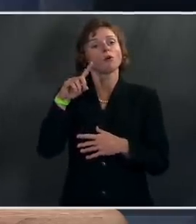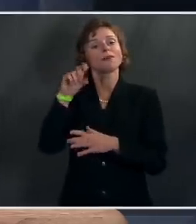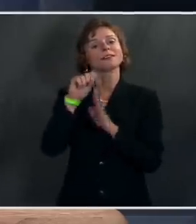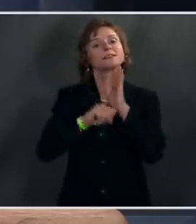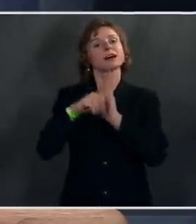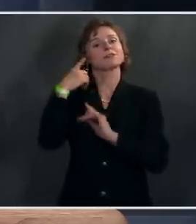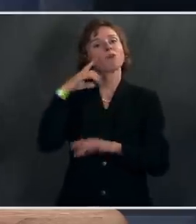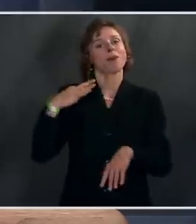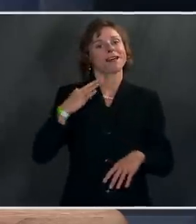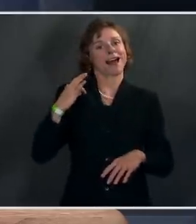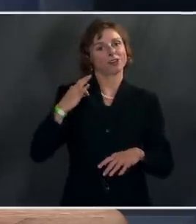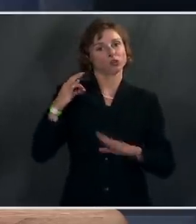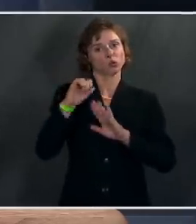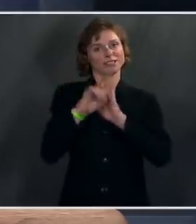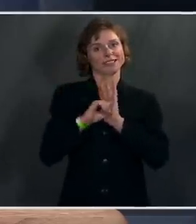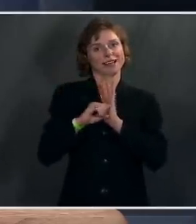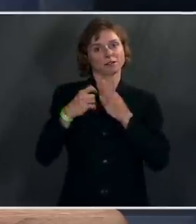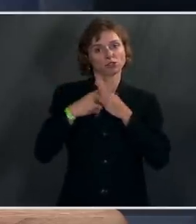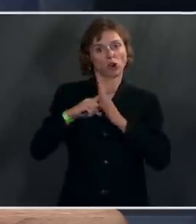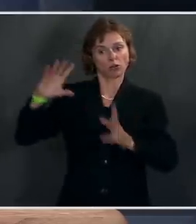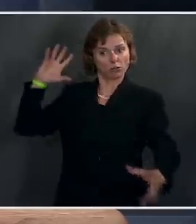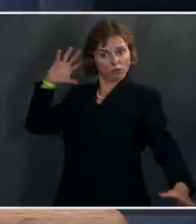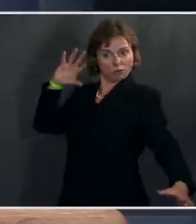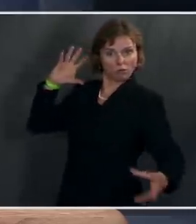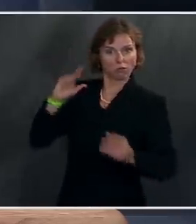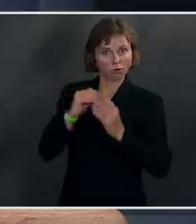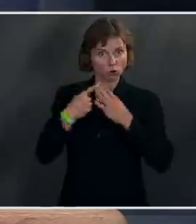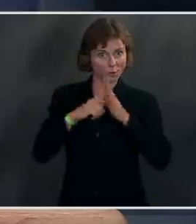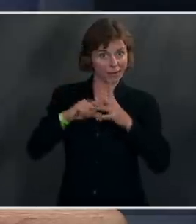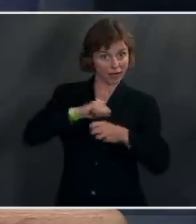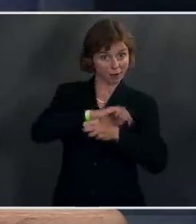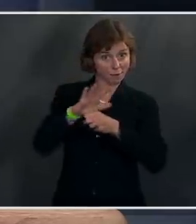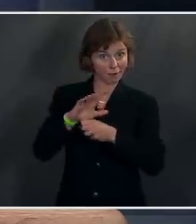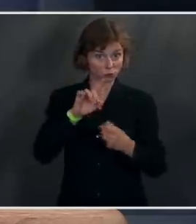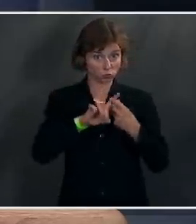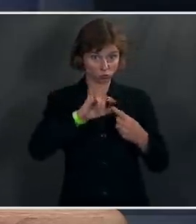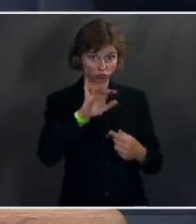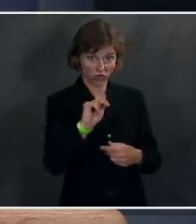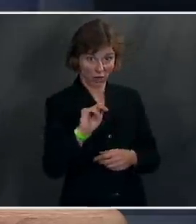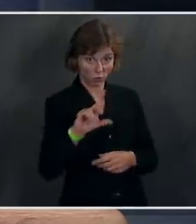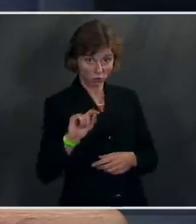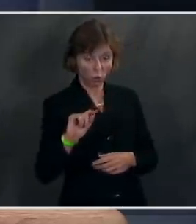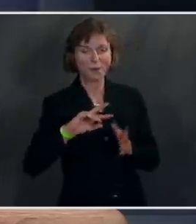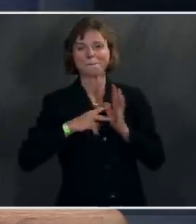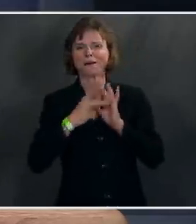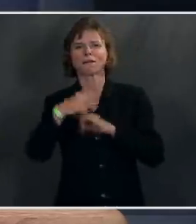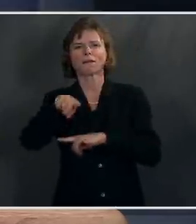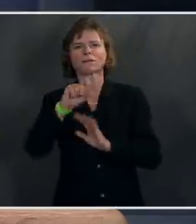to the beginning of the pandemic in January of 2020. That means that states will be fully repaid for things